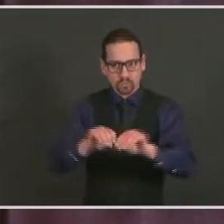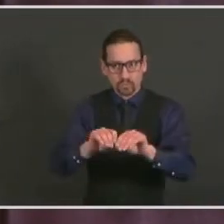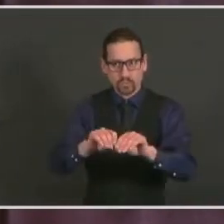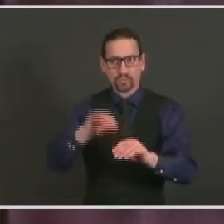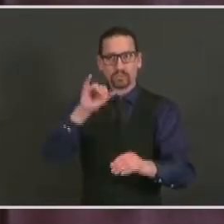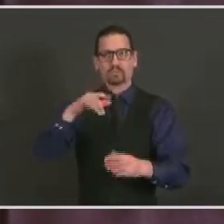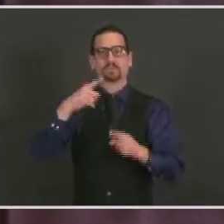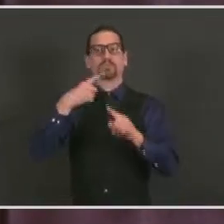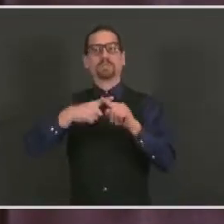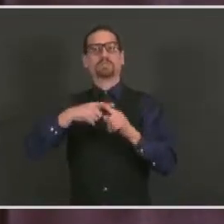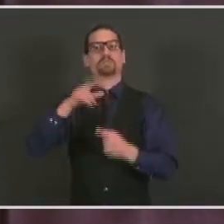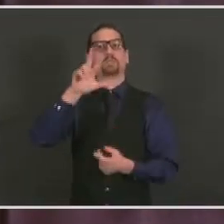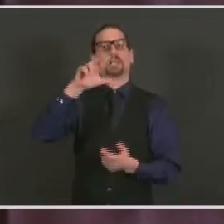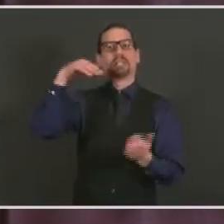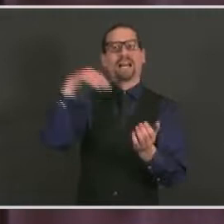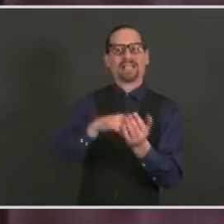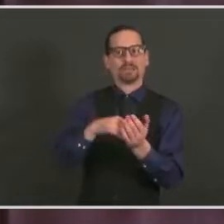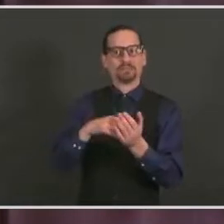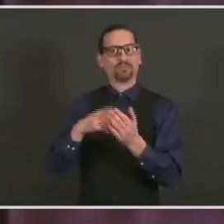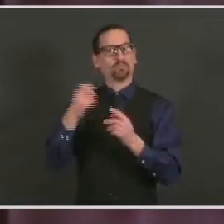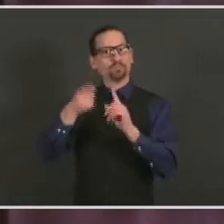ALLOCATION AND CBS IS GETTING AN ADDITIONAL 3,000 DOSES